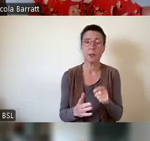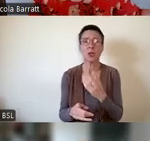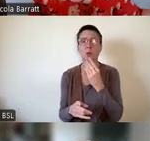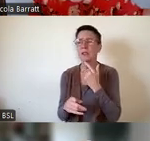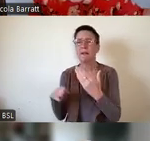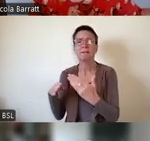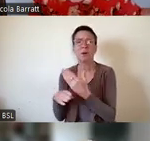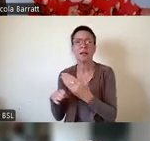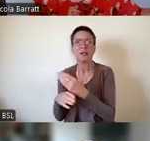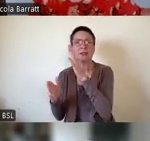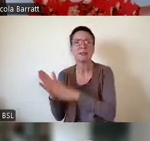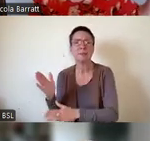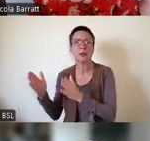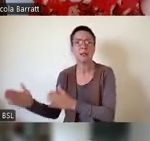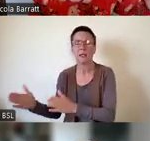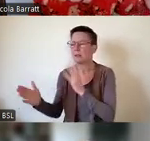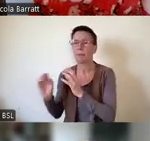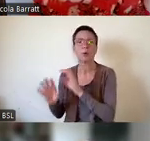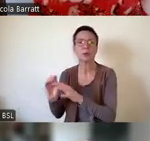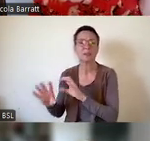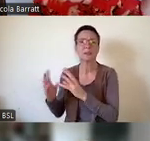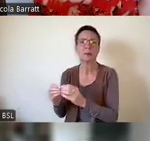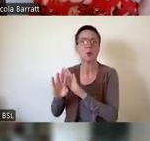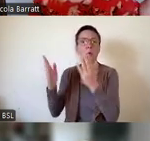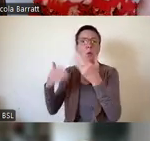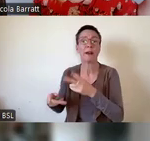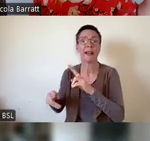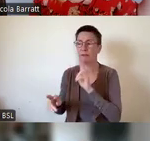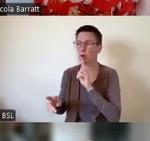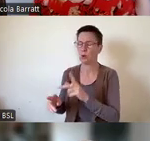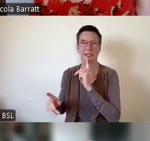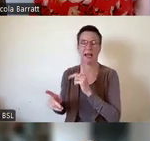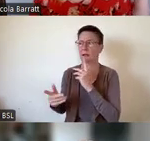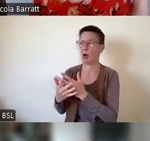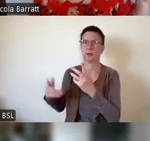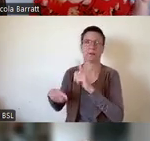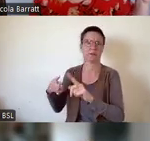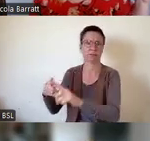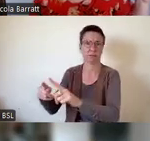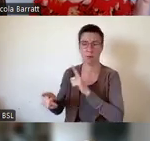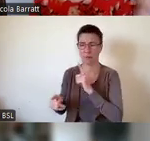Don't worry about it too much if it looks like you're switching jobs all the time because you're only on short-term contracts,